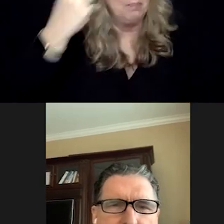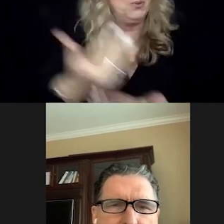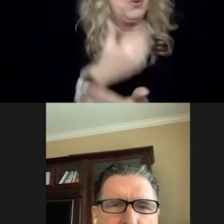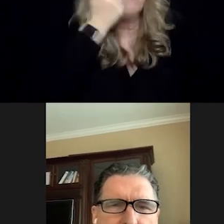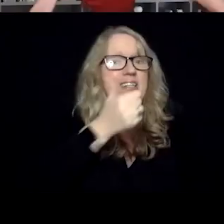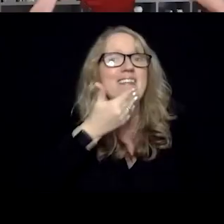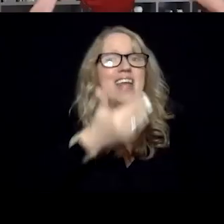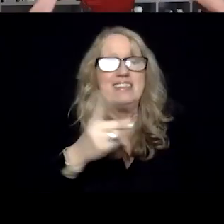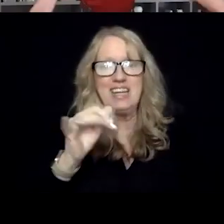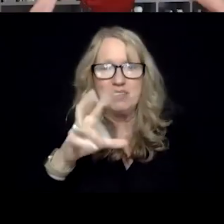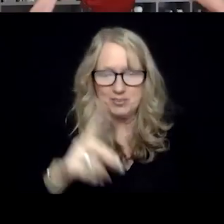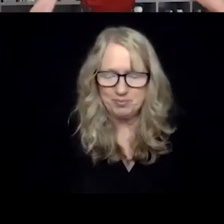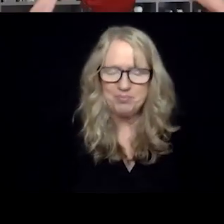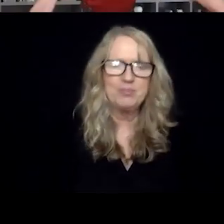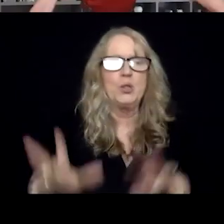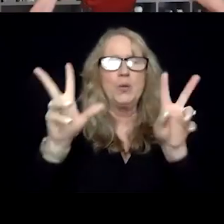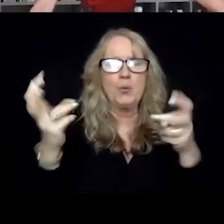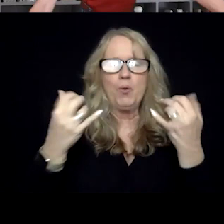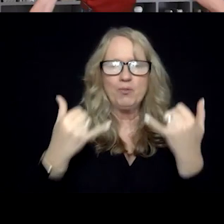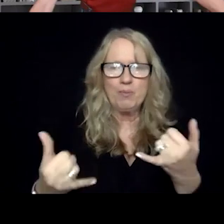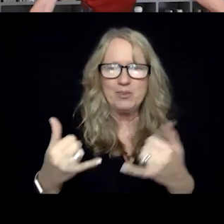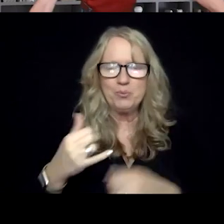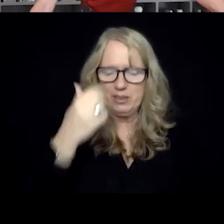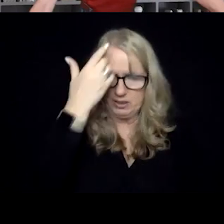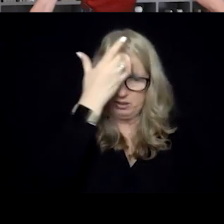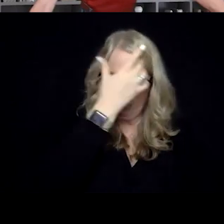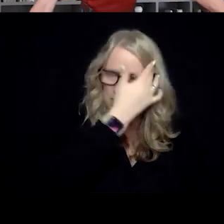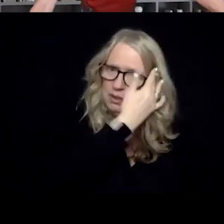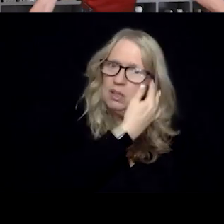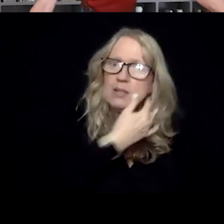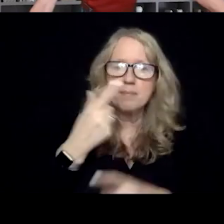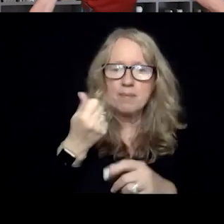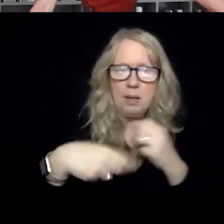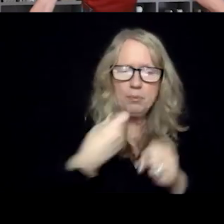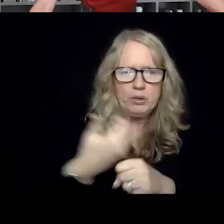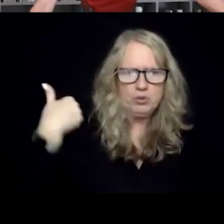OUR QUOTE COMES FROM A COUPLE OF YEARS AGO NOW, 2021.